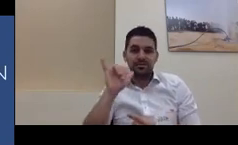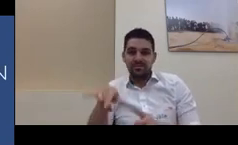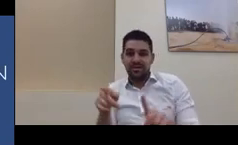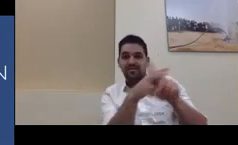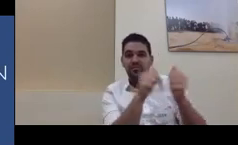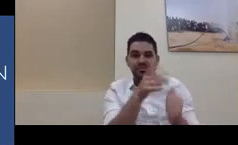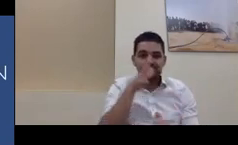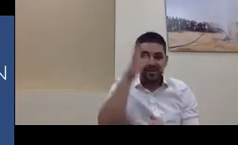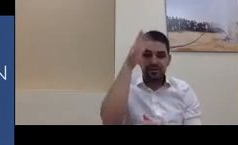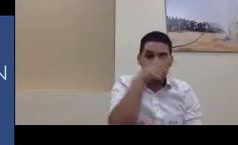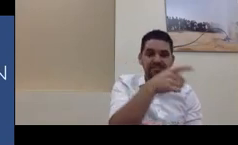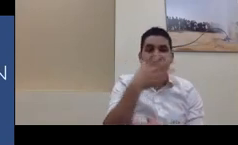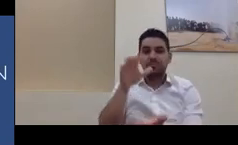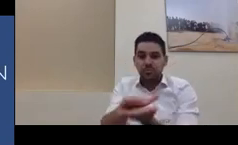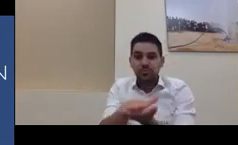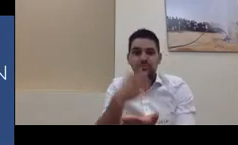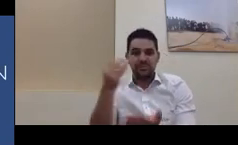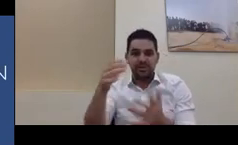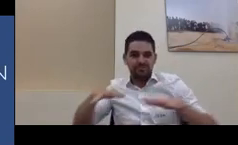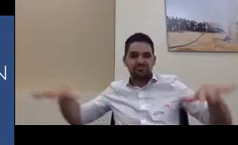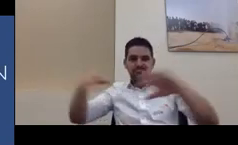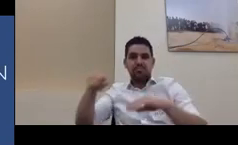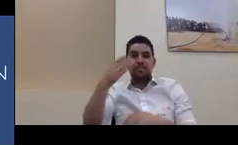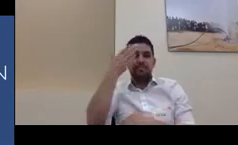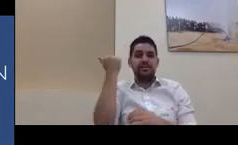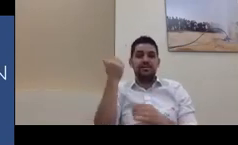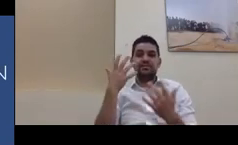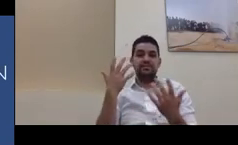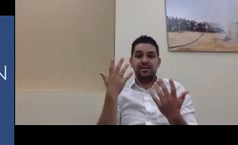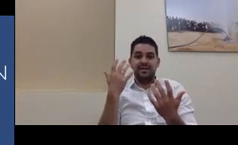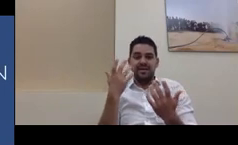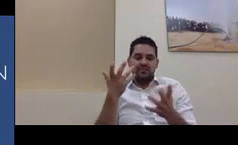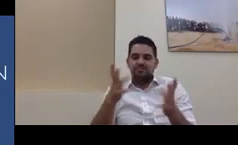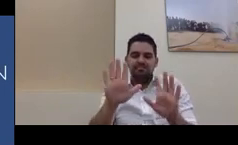and in the context that includes parents, schools, and just the community at large.